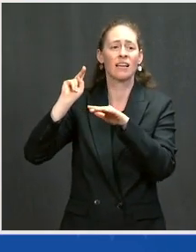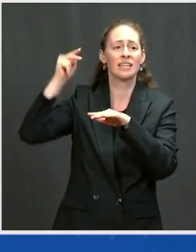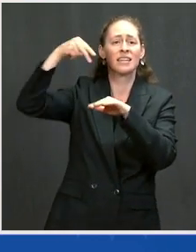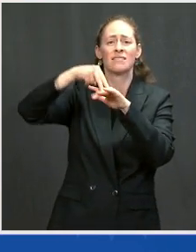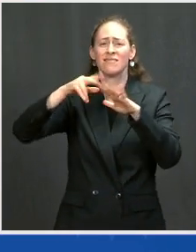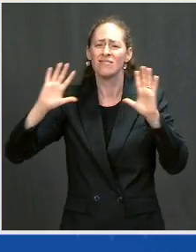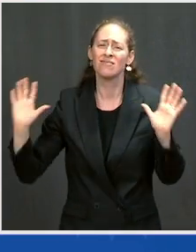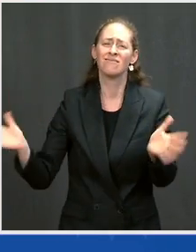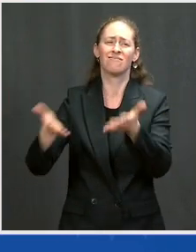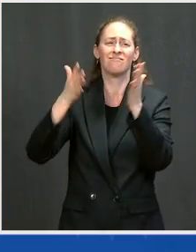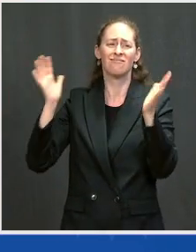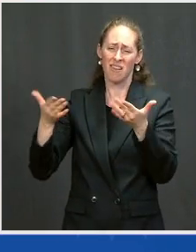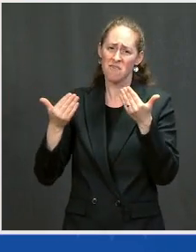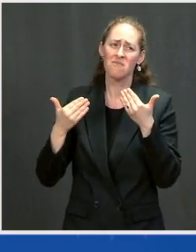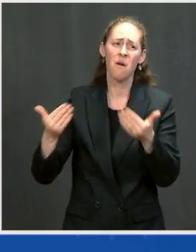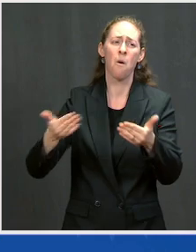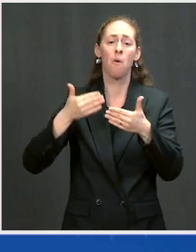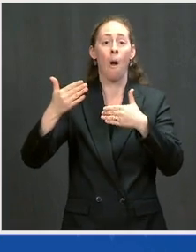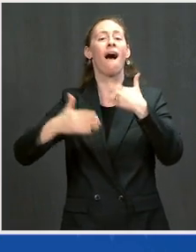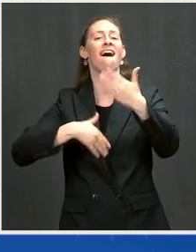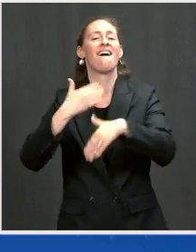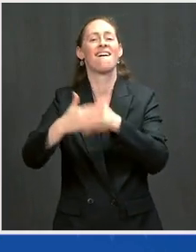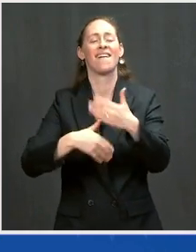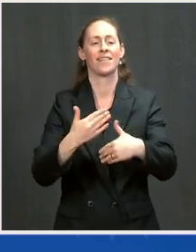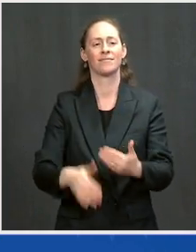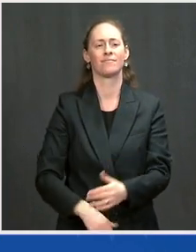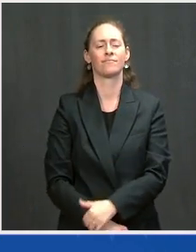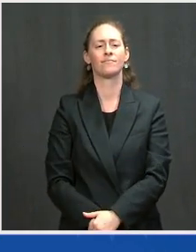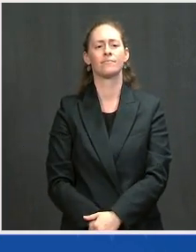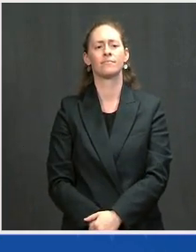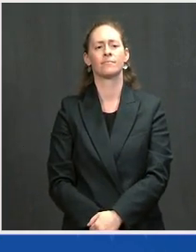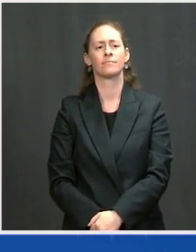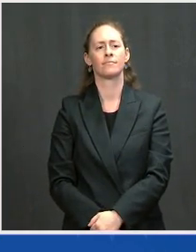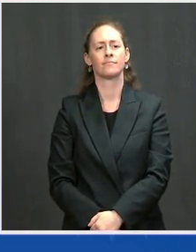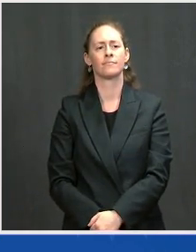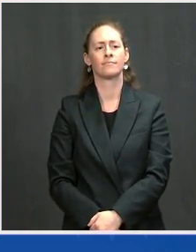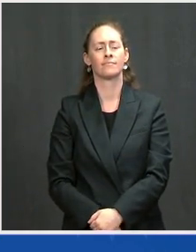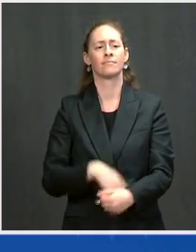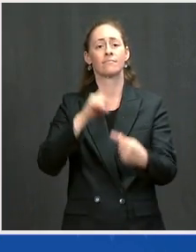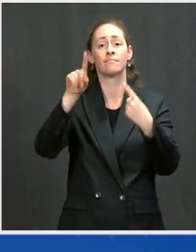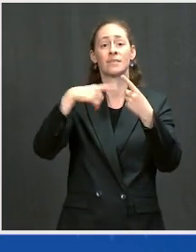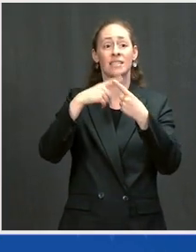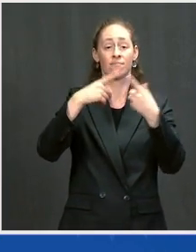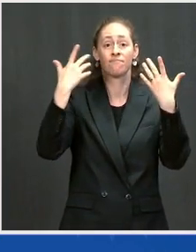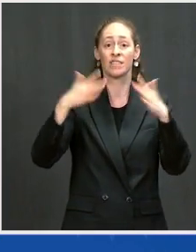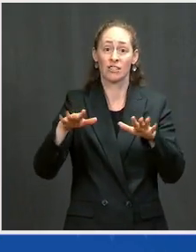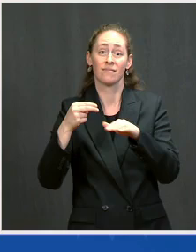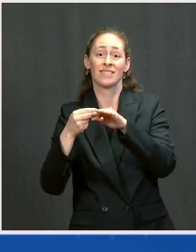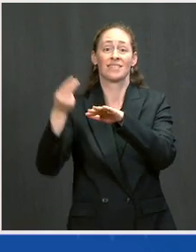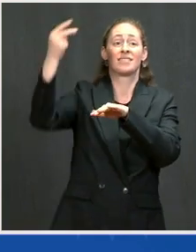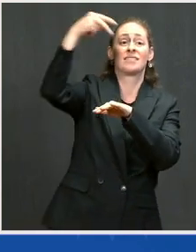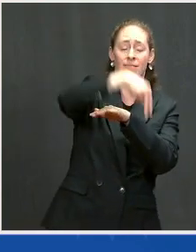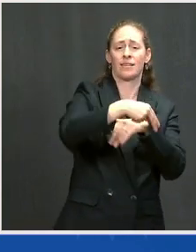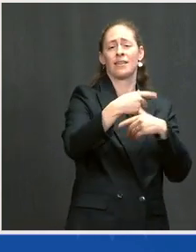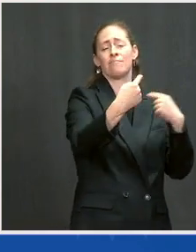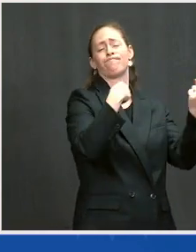Almost immediately, enemy fire threatened the success of the attack by pinning down one platoon. Leaving the safety of his position